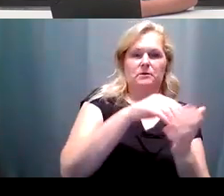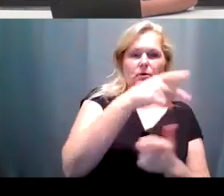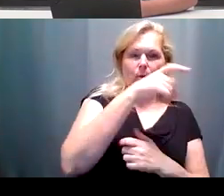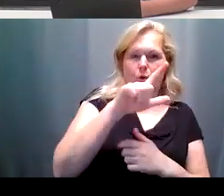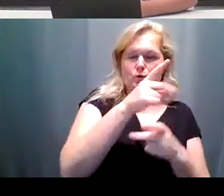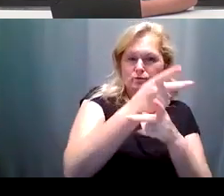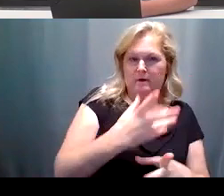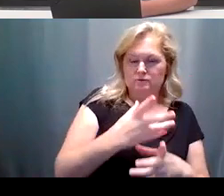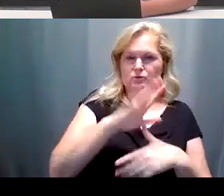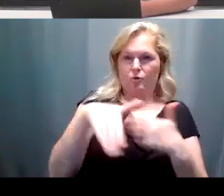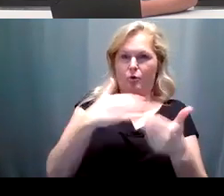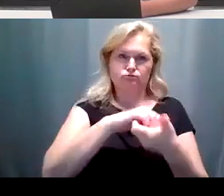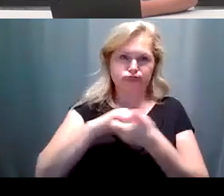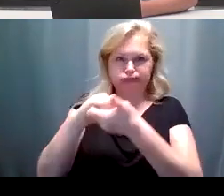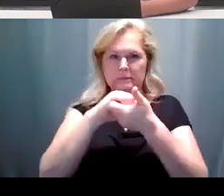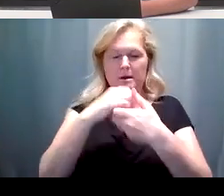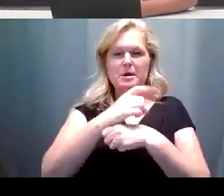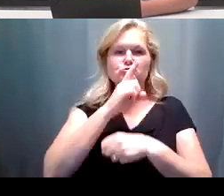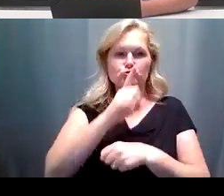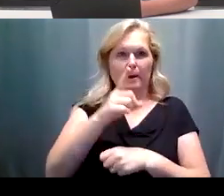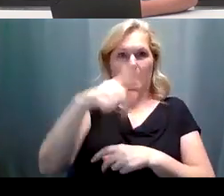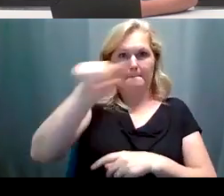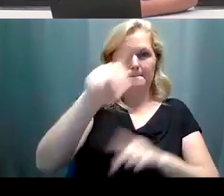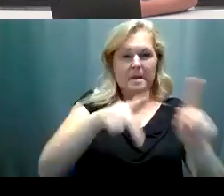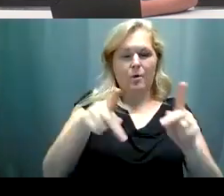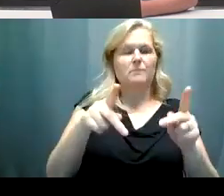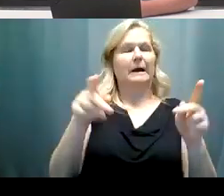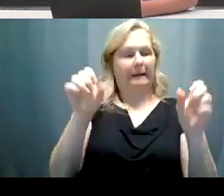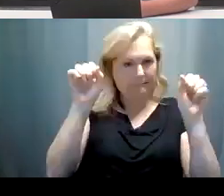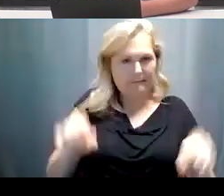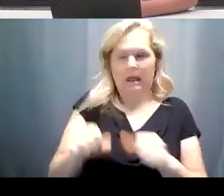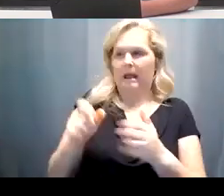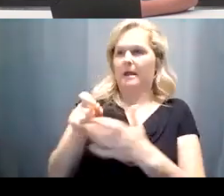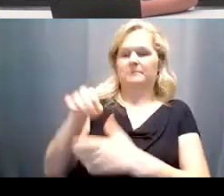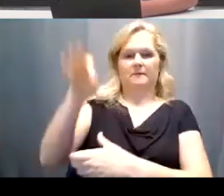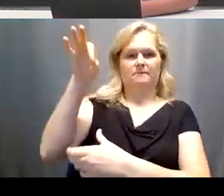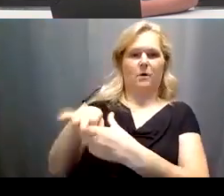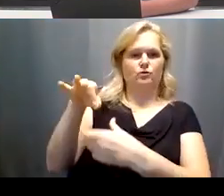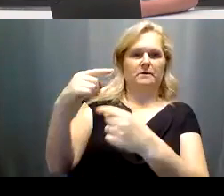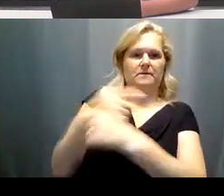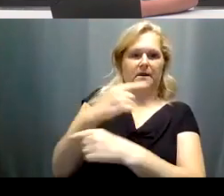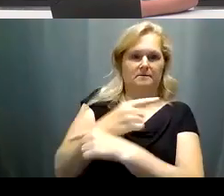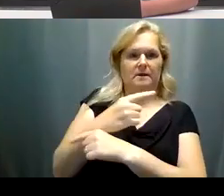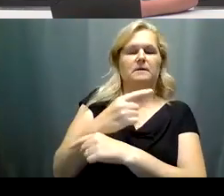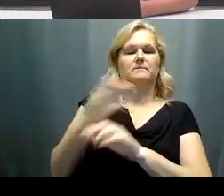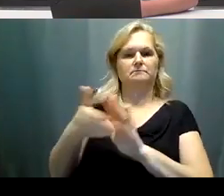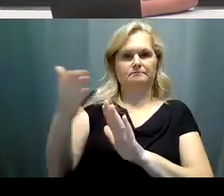to make sure that electors are able to cast their votes effectively efficiently and safely